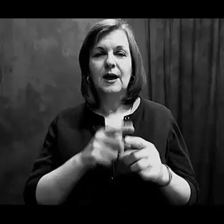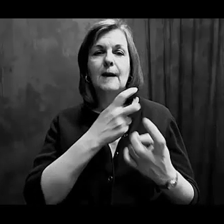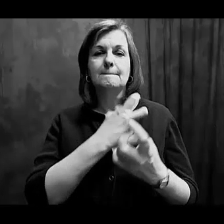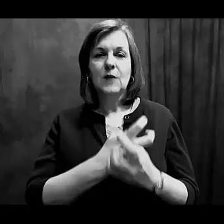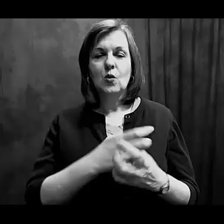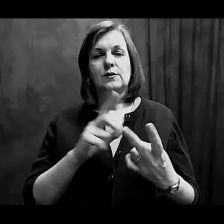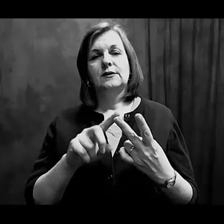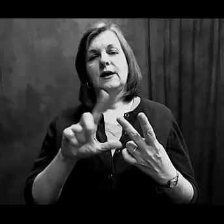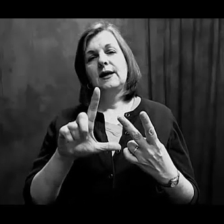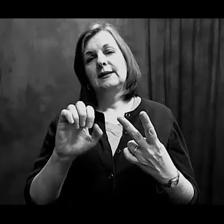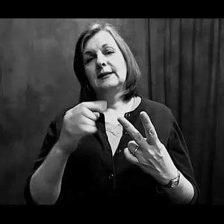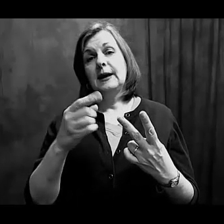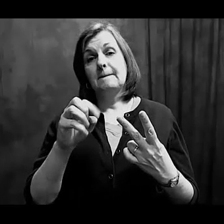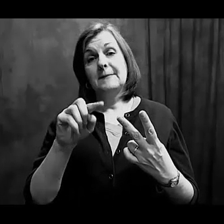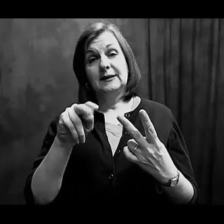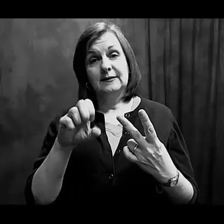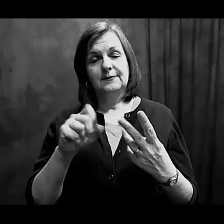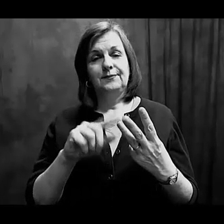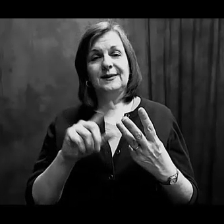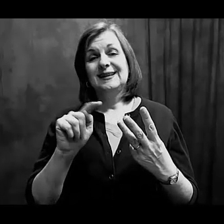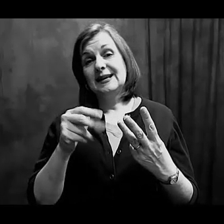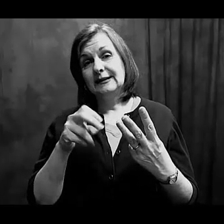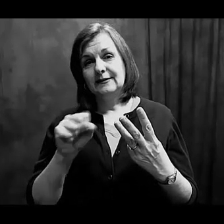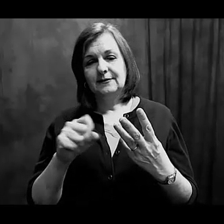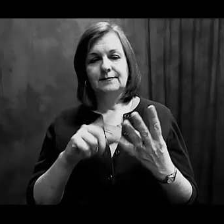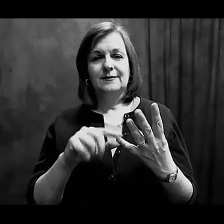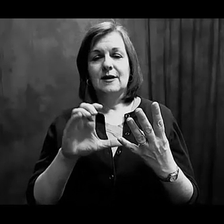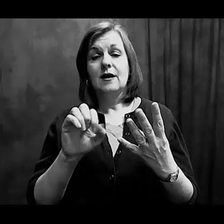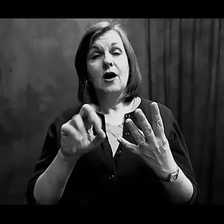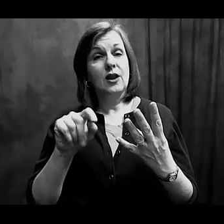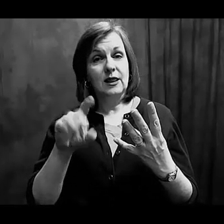in your system we have to keep in mind that it's not just bones that make up your